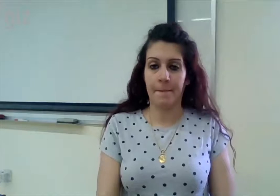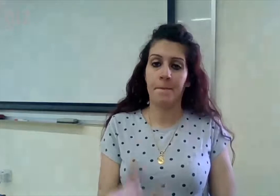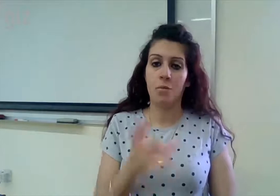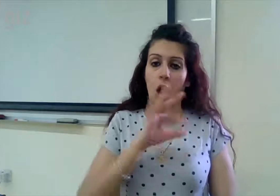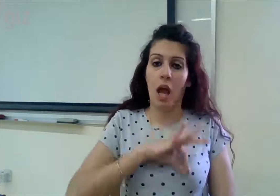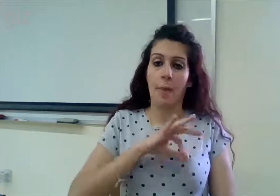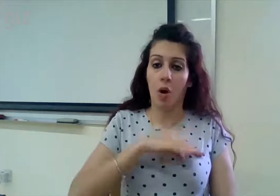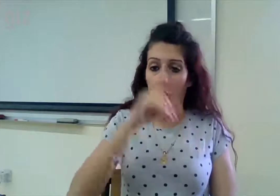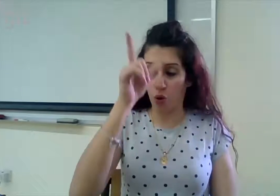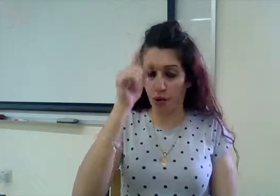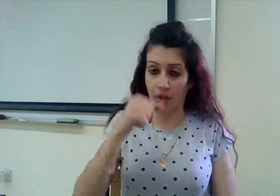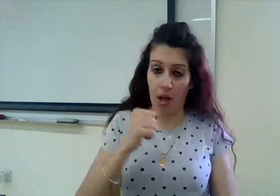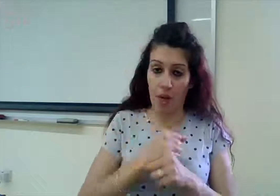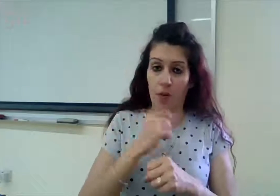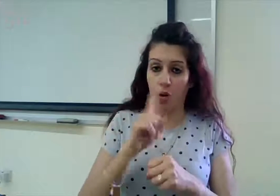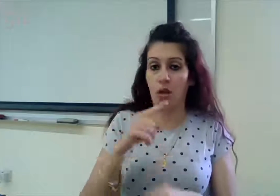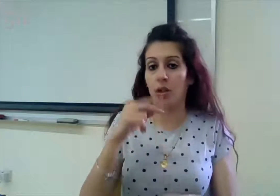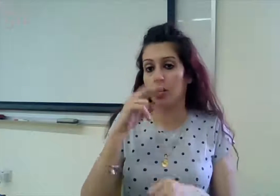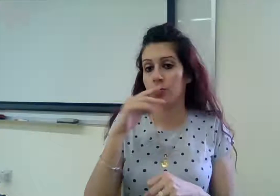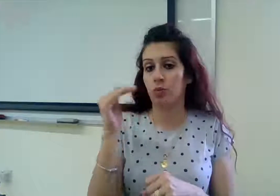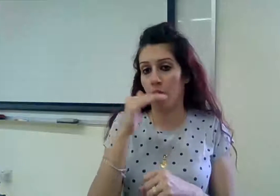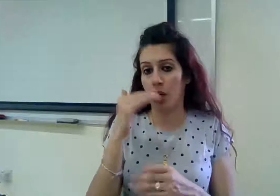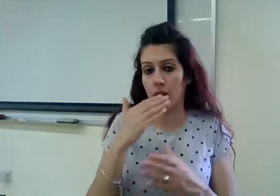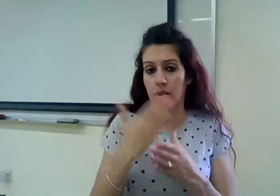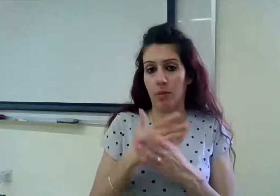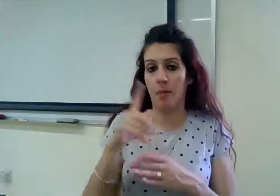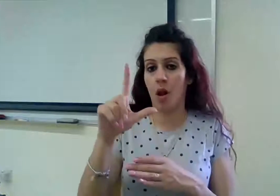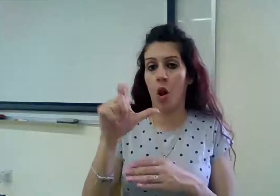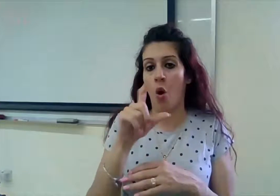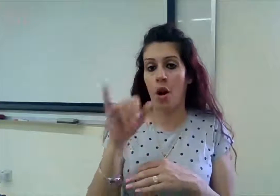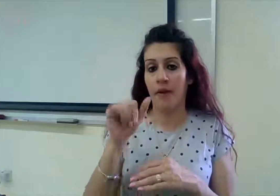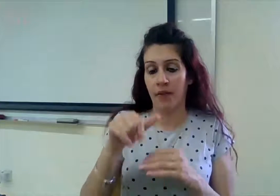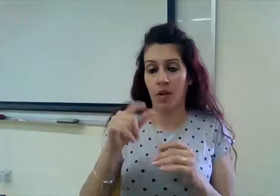to share some numbers they will be quite limited because the project that's